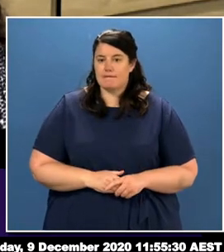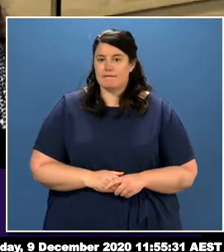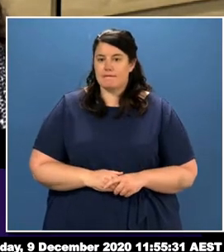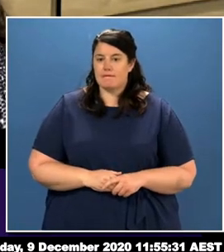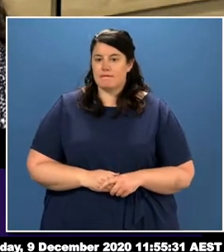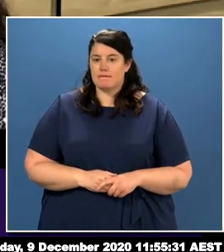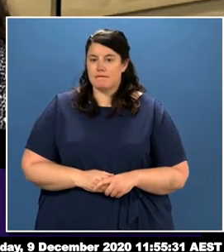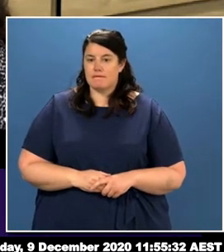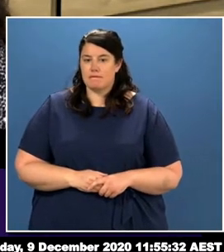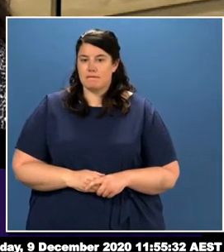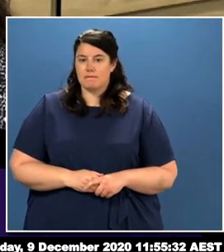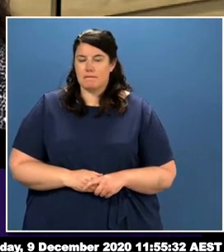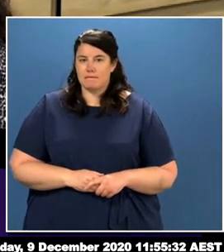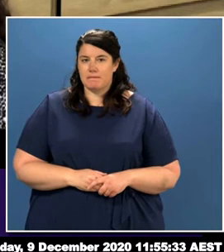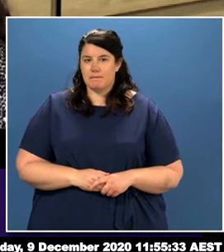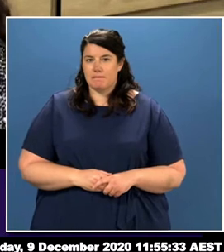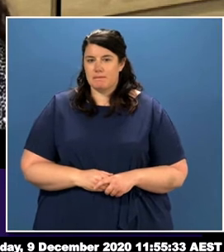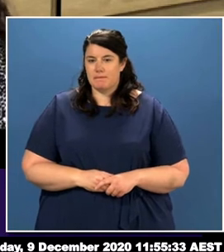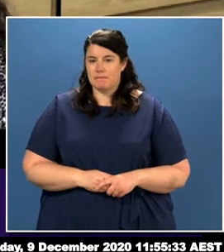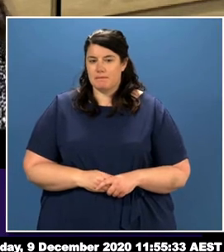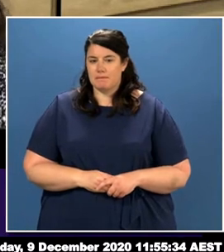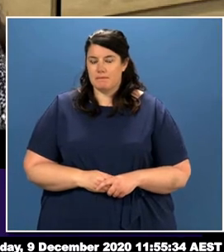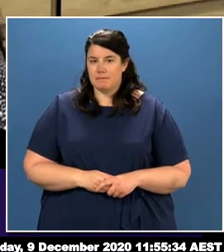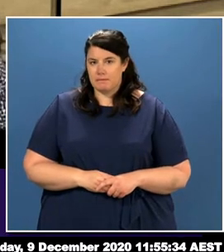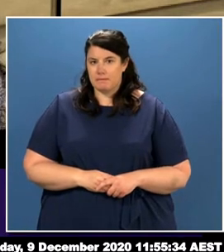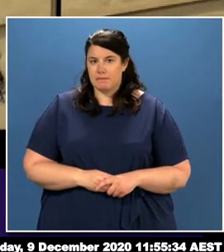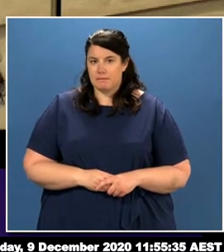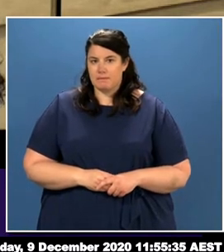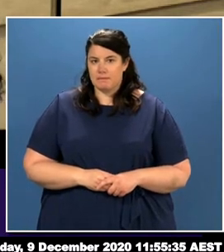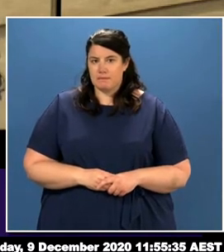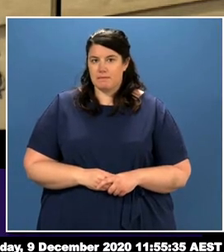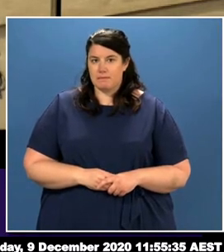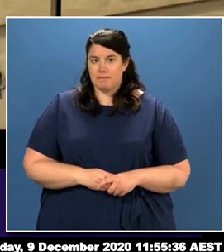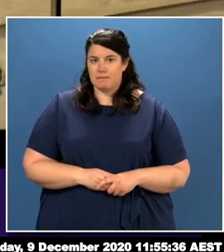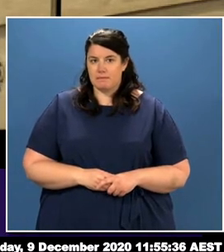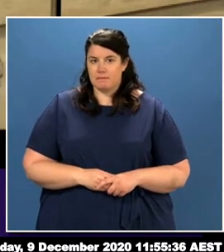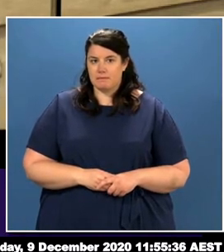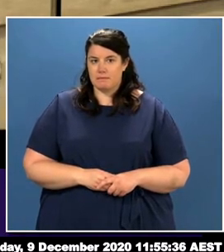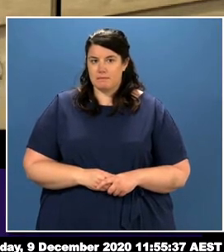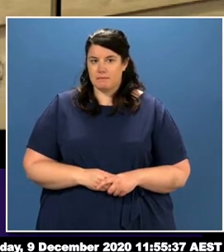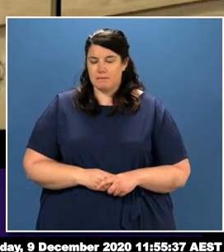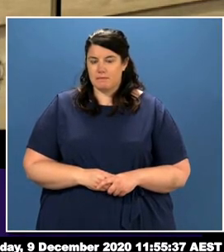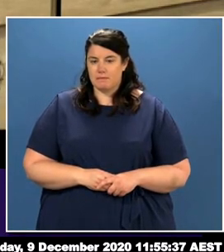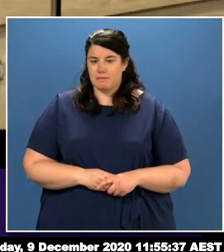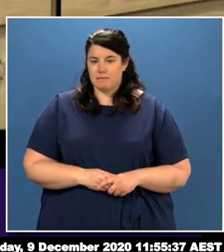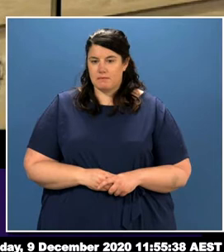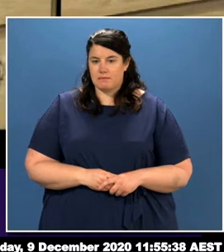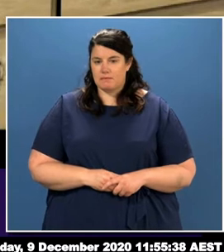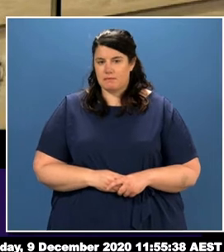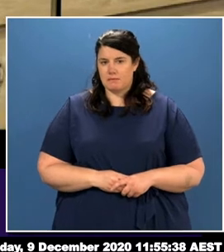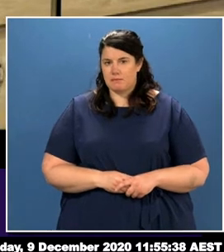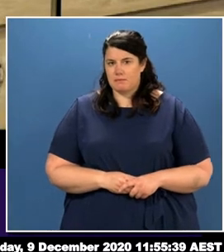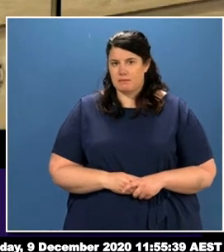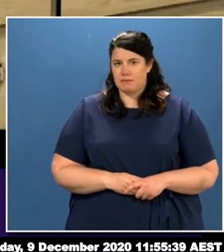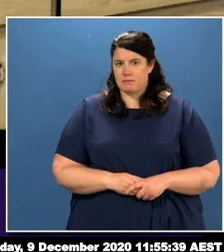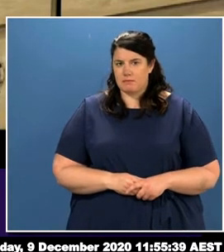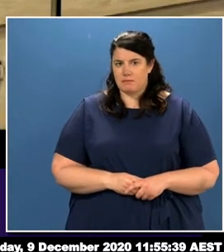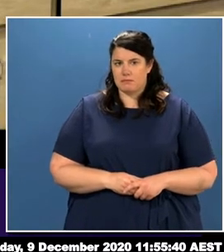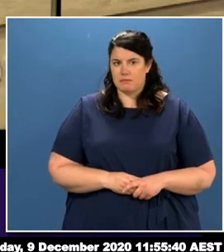The very nature of the role requires leadership ---